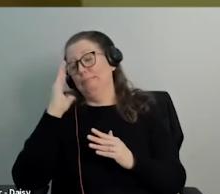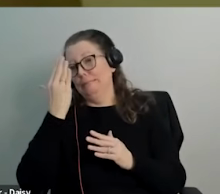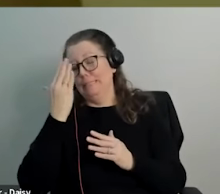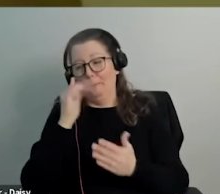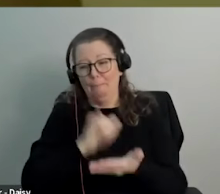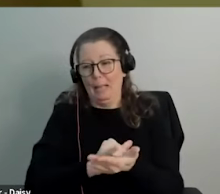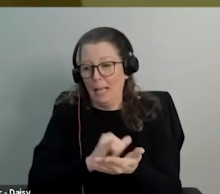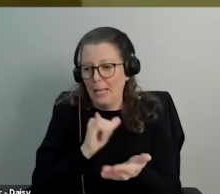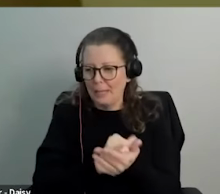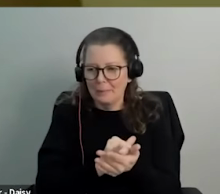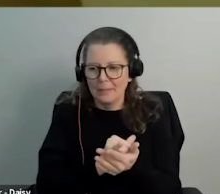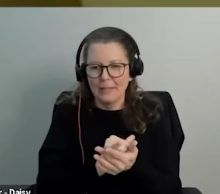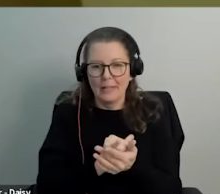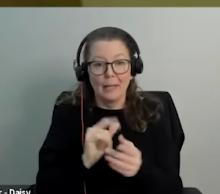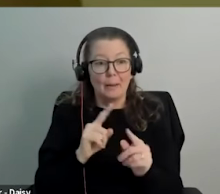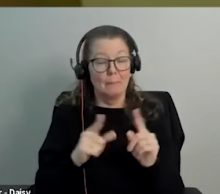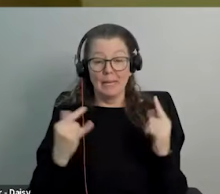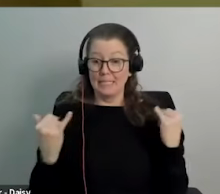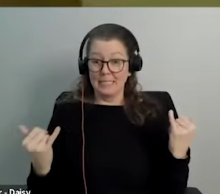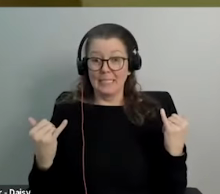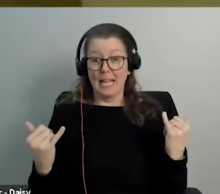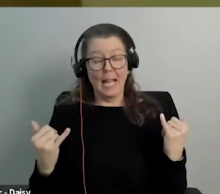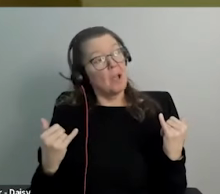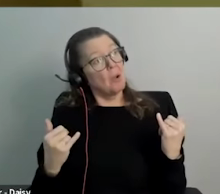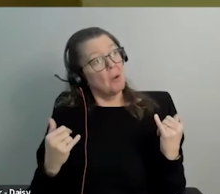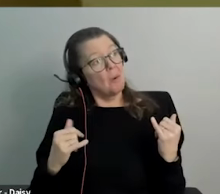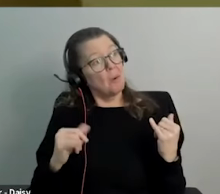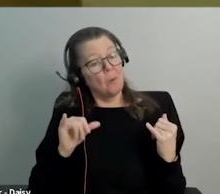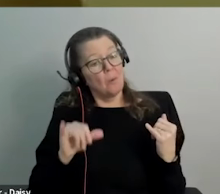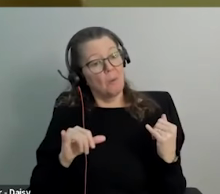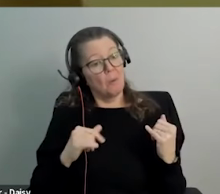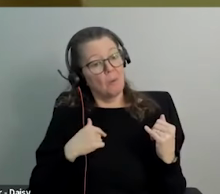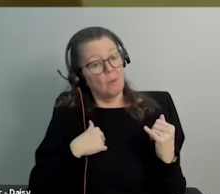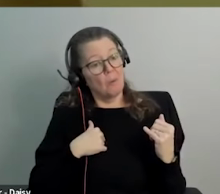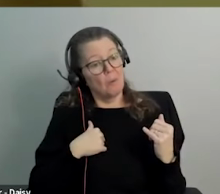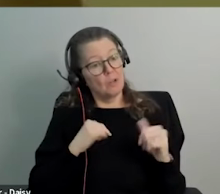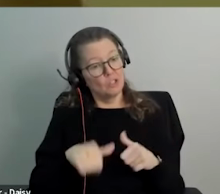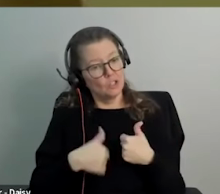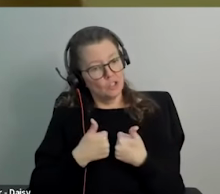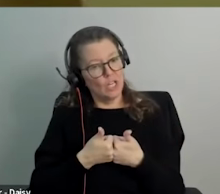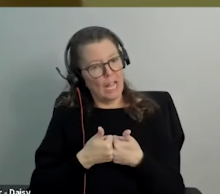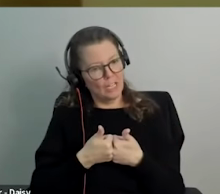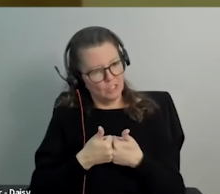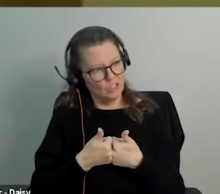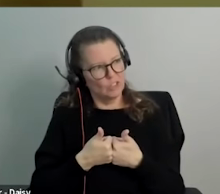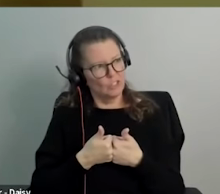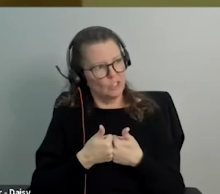And then there's days like today where I'm thinking of a challenge, I'm like, "This seems like it's gonna be impossible, but we know we're gonna get it."